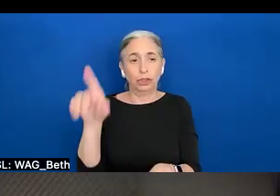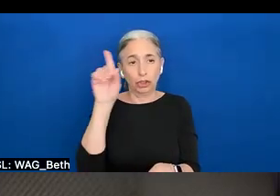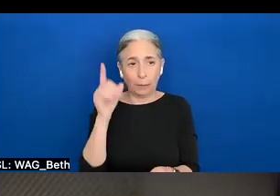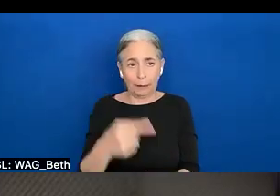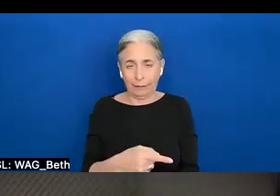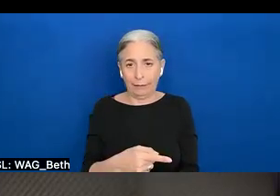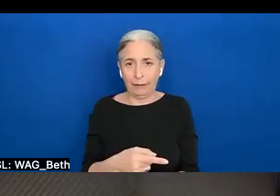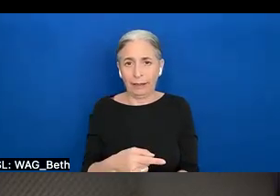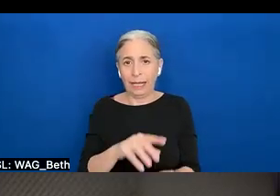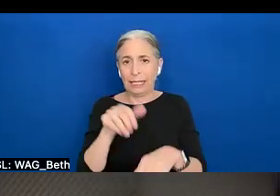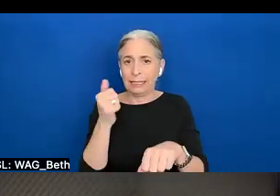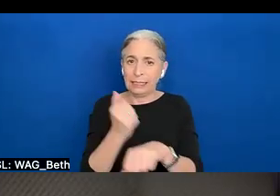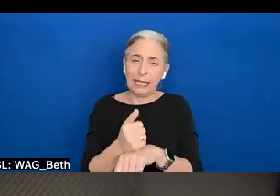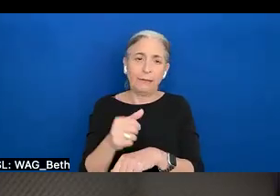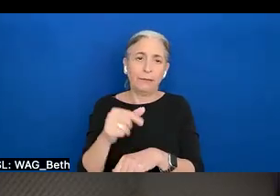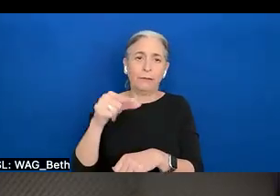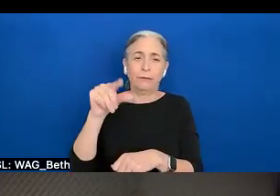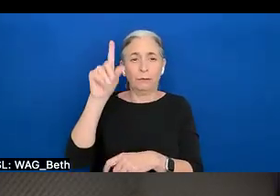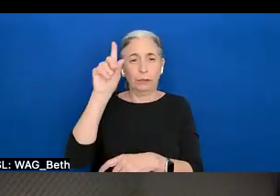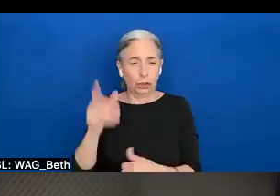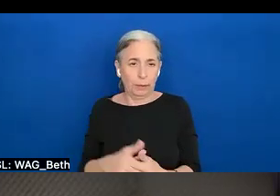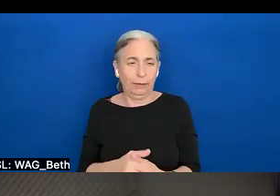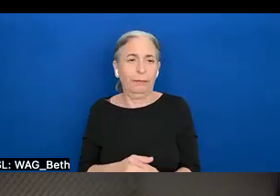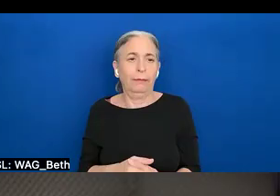And I set the language to German.